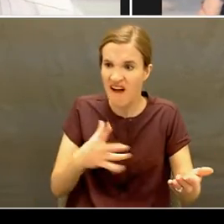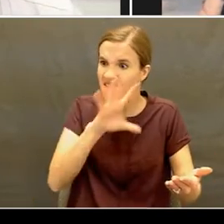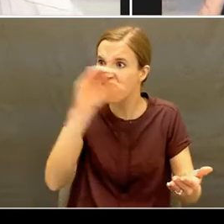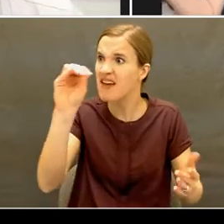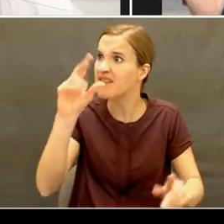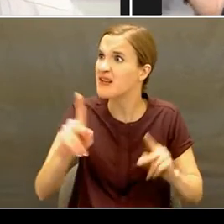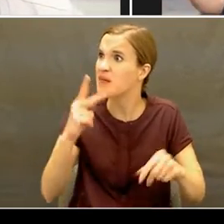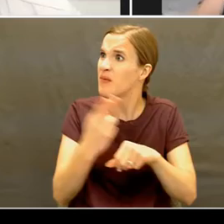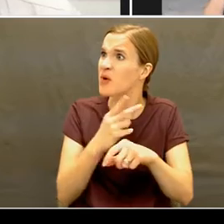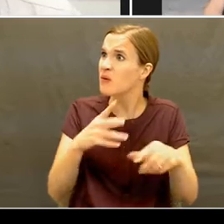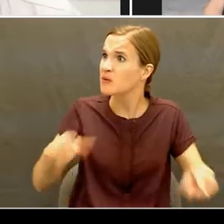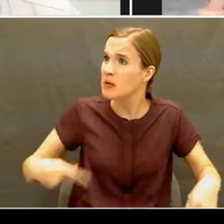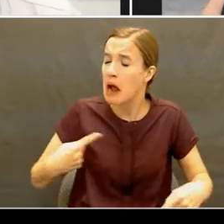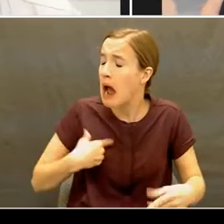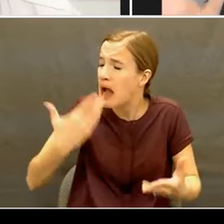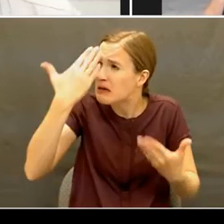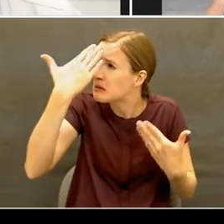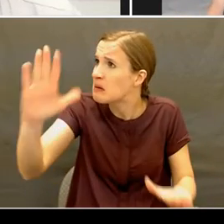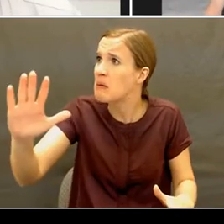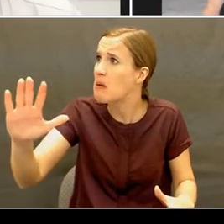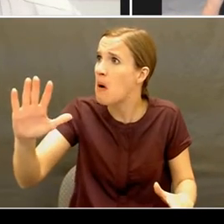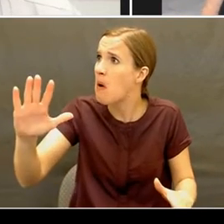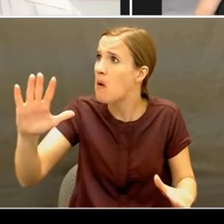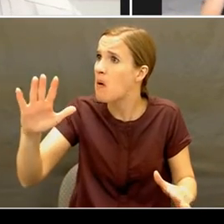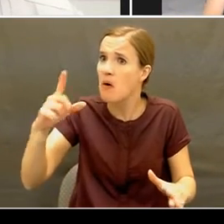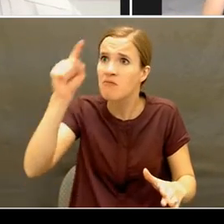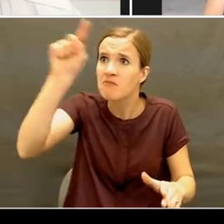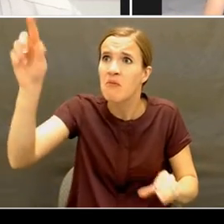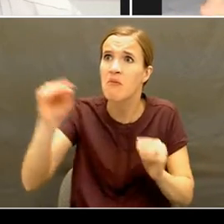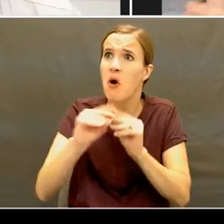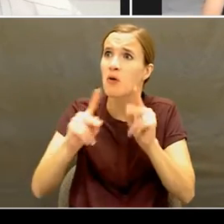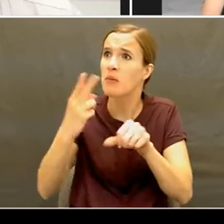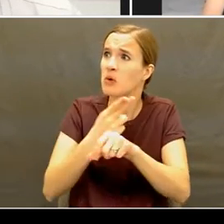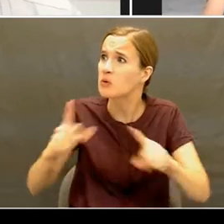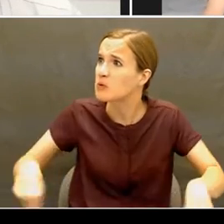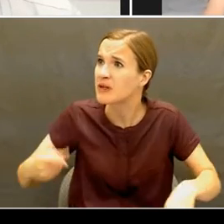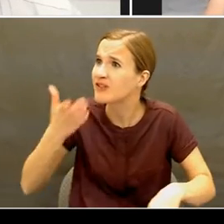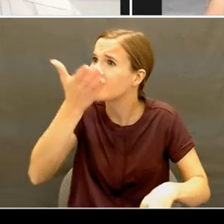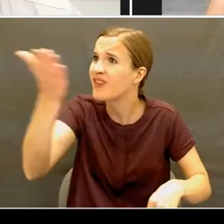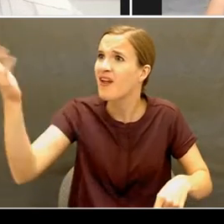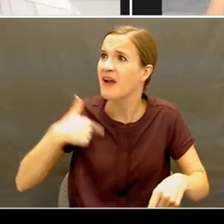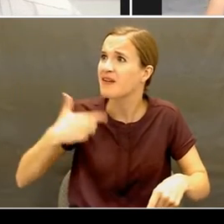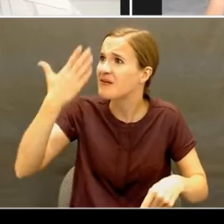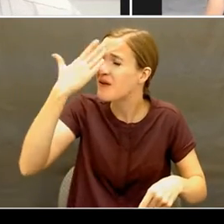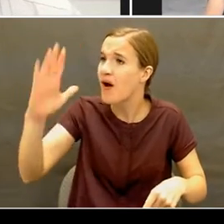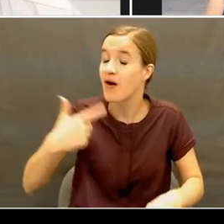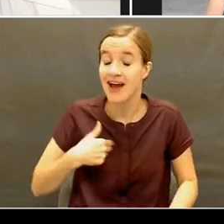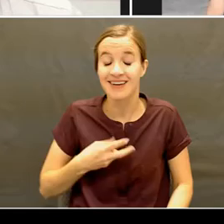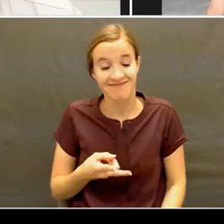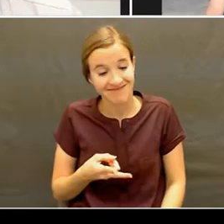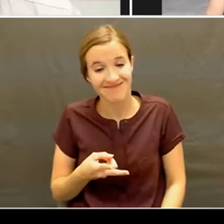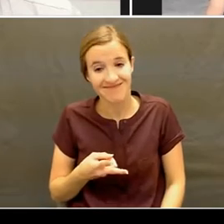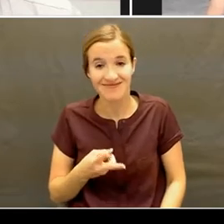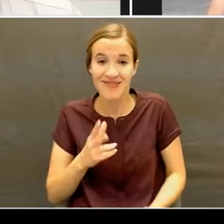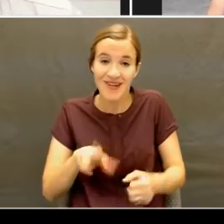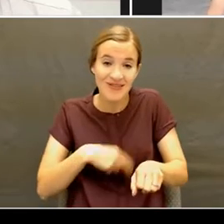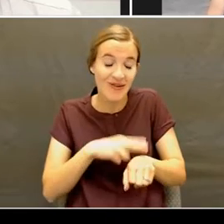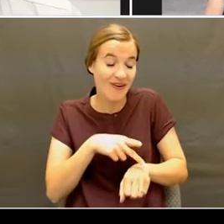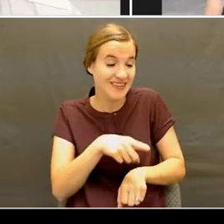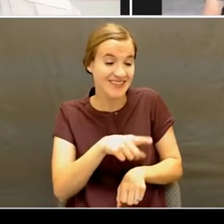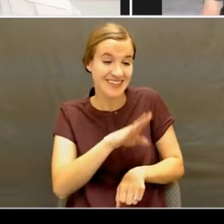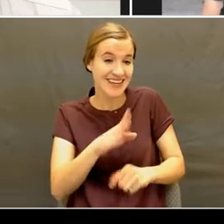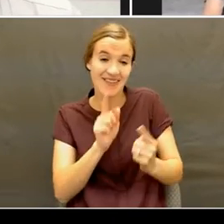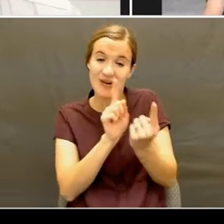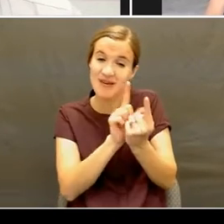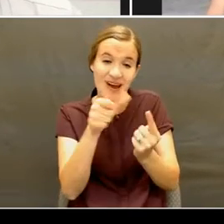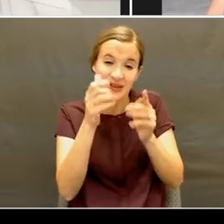them, you know? And then he turns the page and Time Magazine had called Adapt "wheelchair